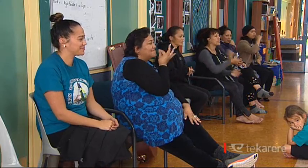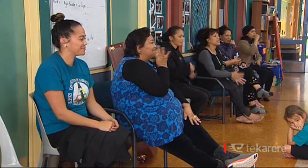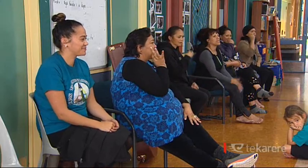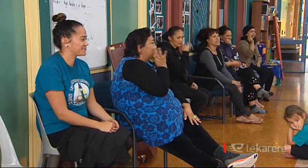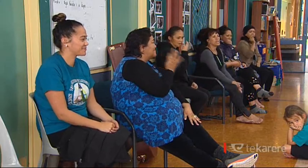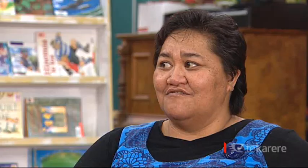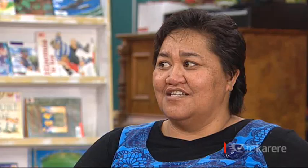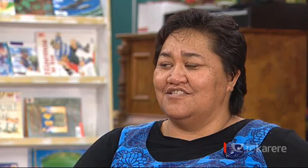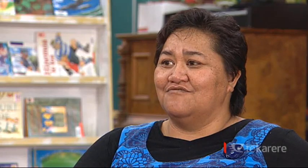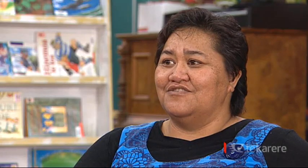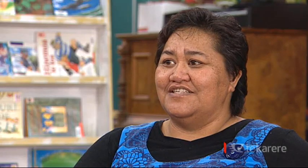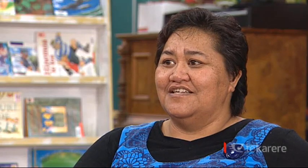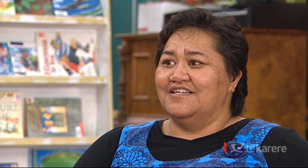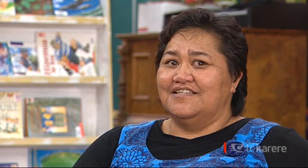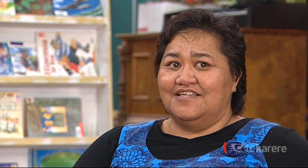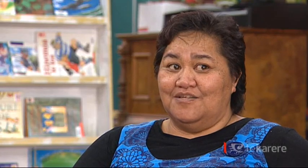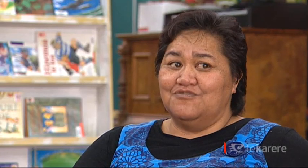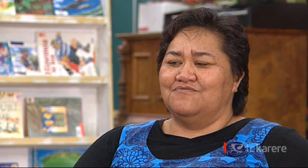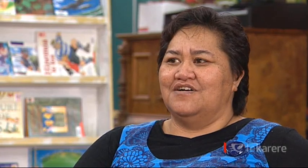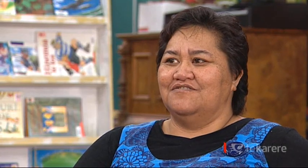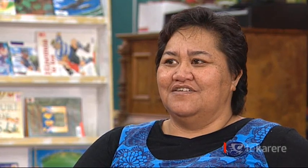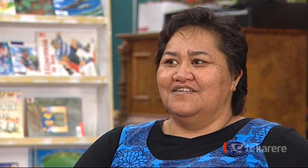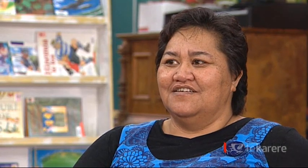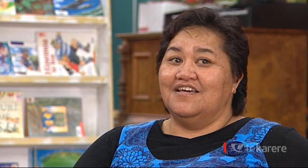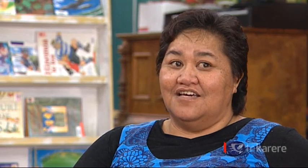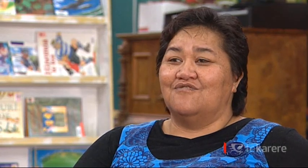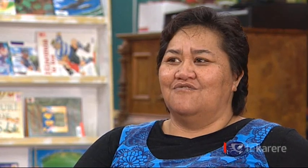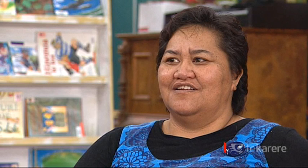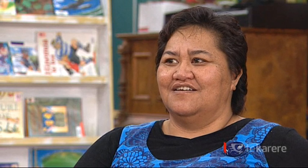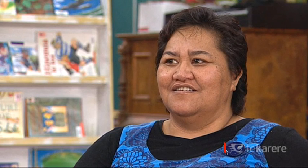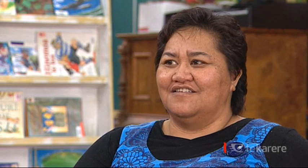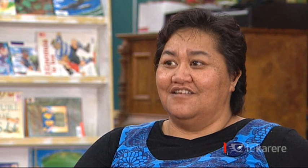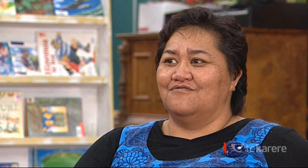Te Kura Kaupapa Maori o Ngati Ruanui has a mission